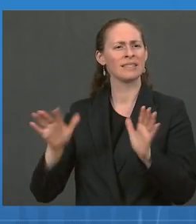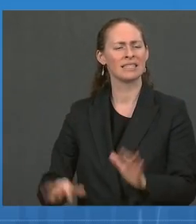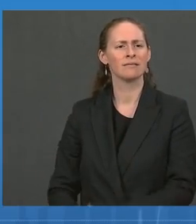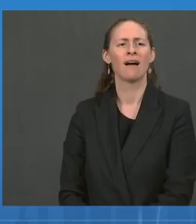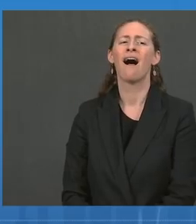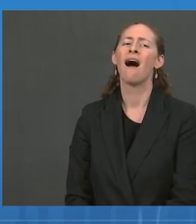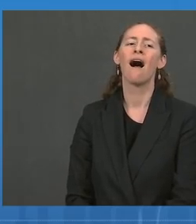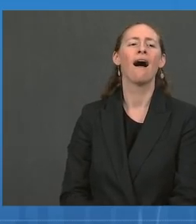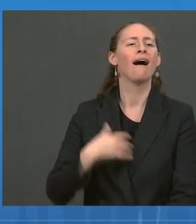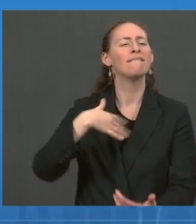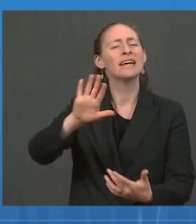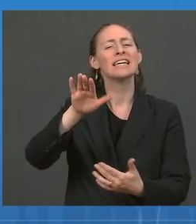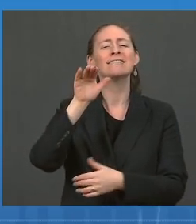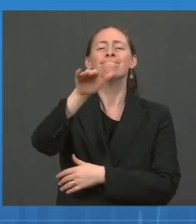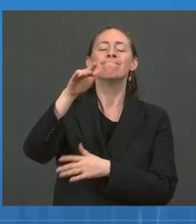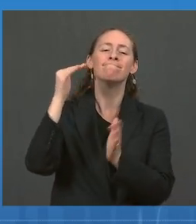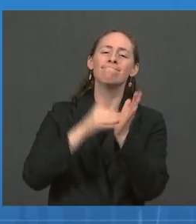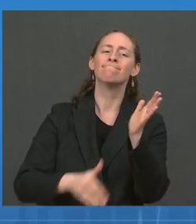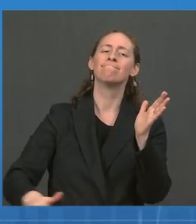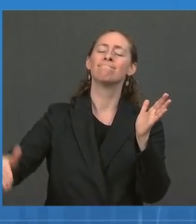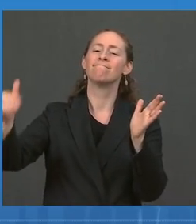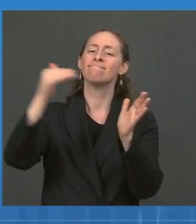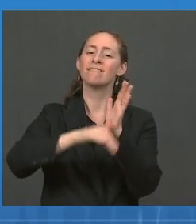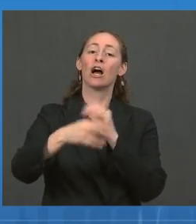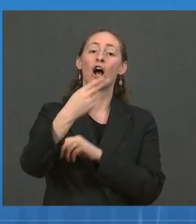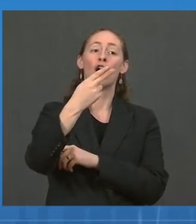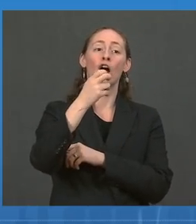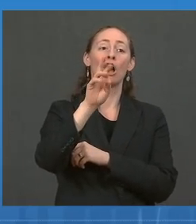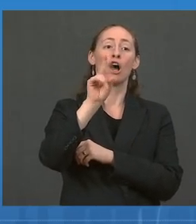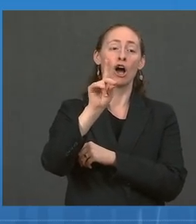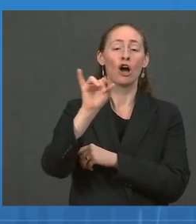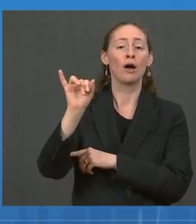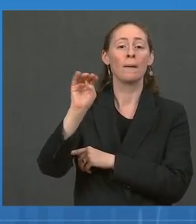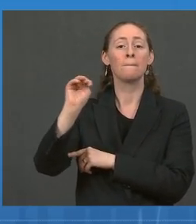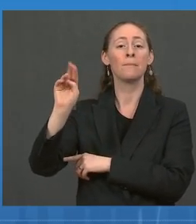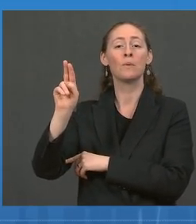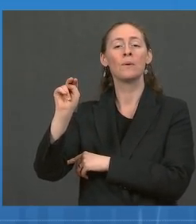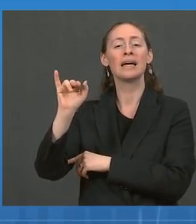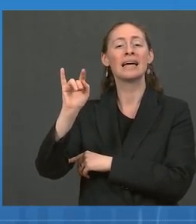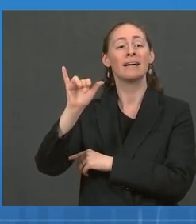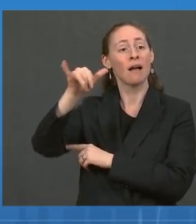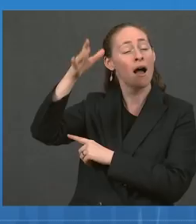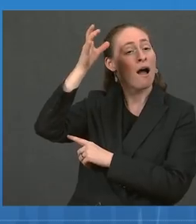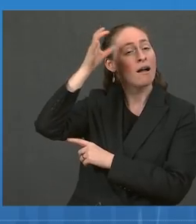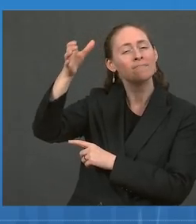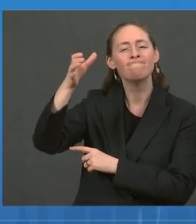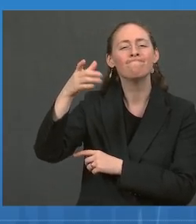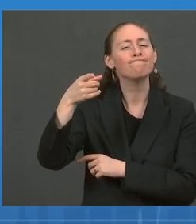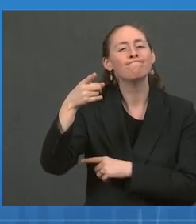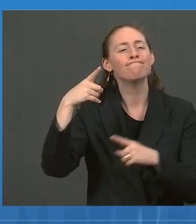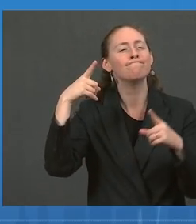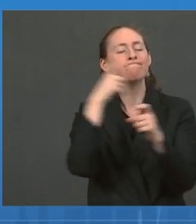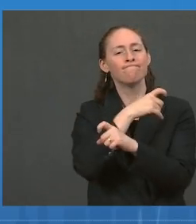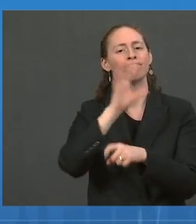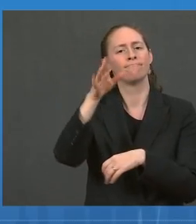herd immunity is really a complicated issue of protection by vaccination and those who have continued